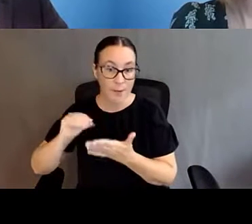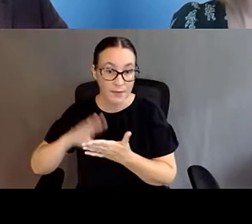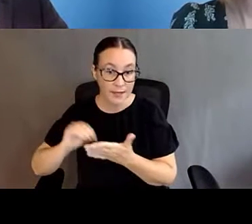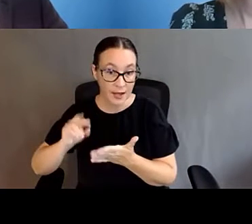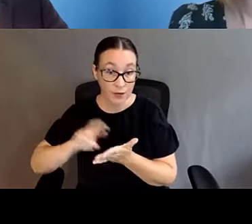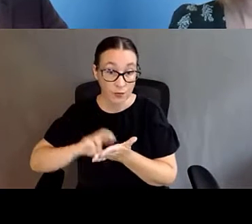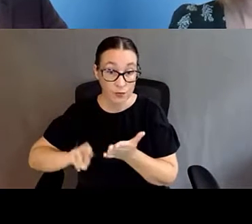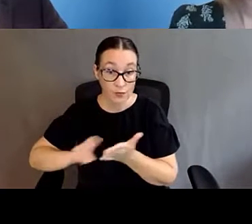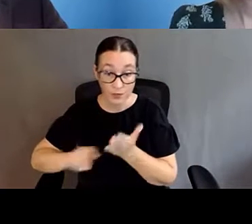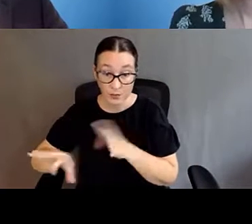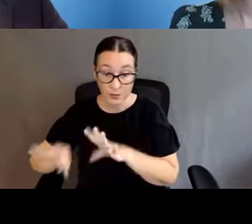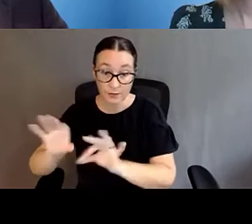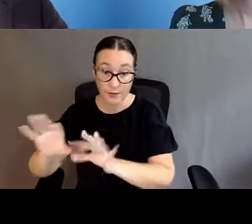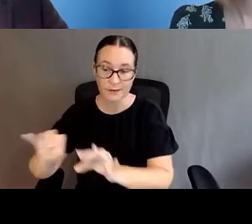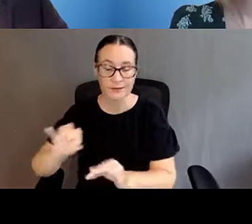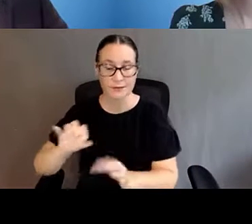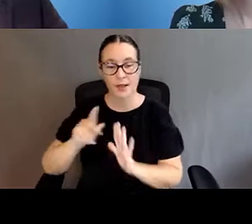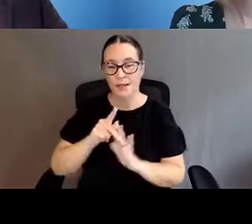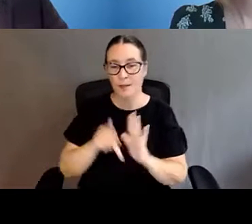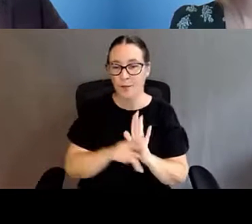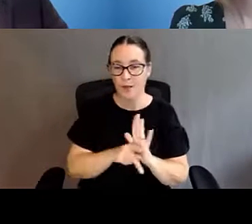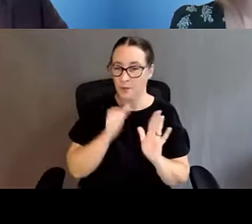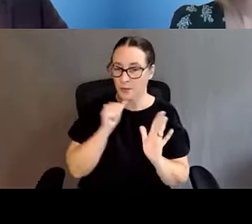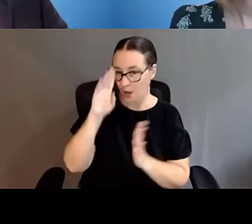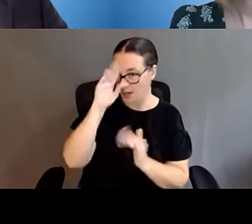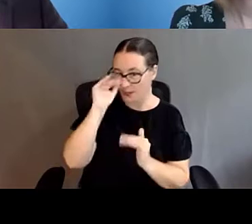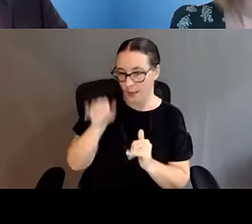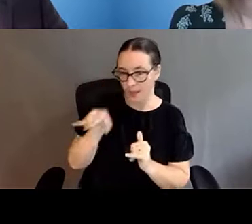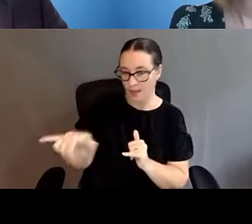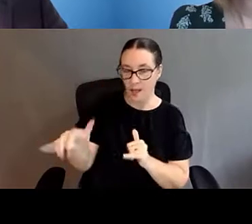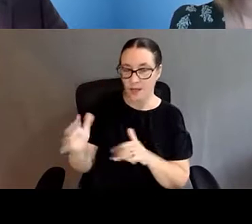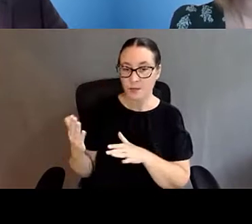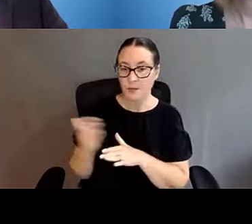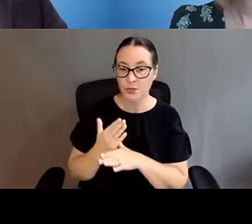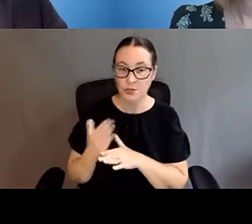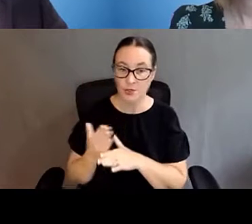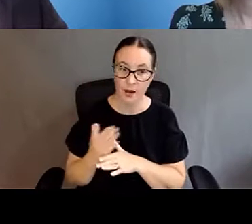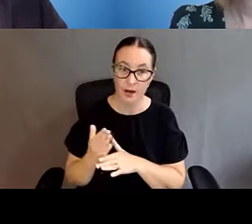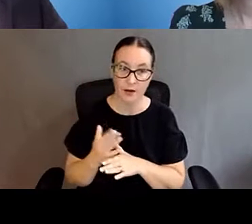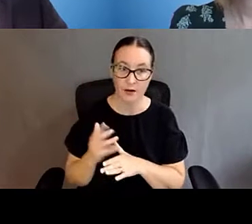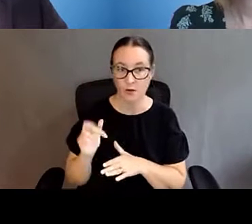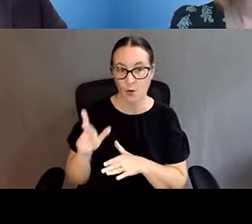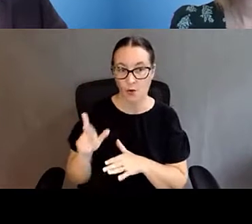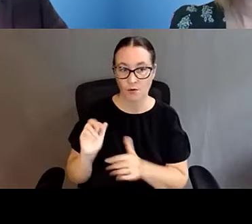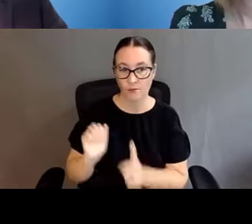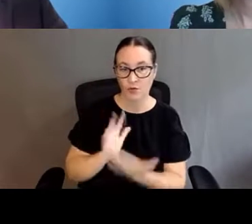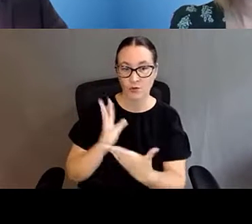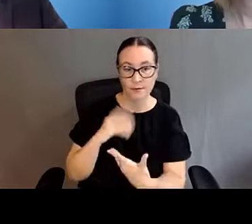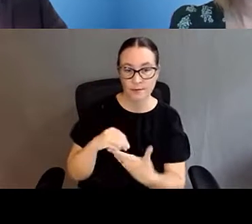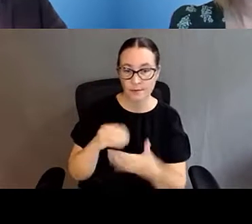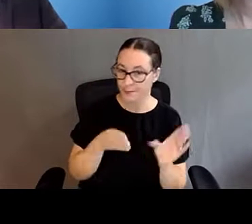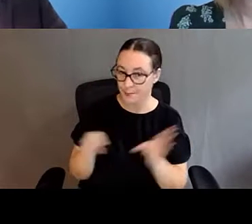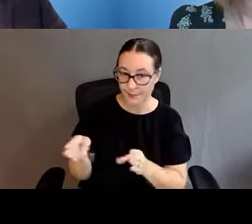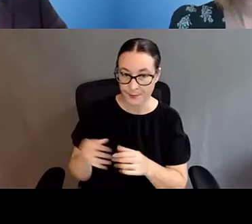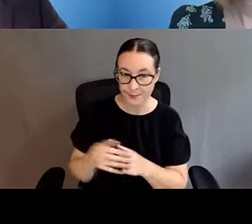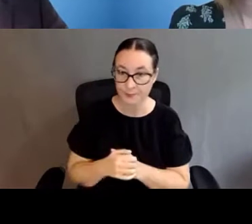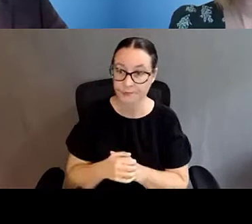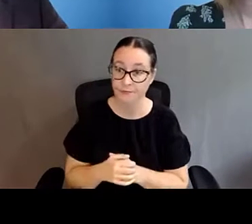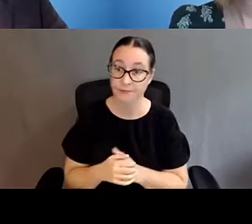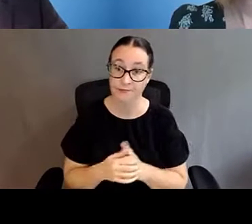that policy would not, generally speaking, expect those to be shared or to be sort of addressed in plans. There's nothing that prevents you from being able